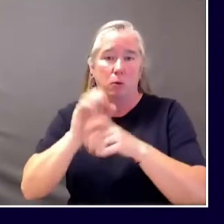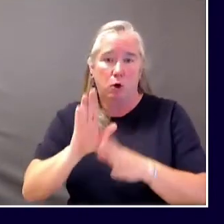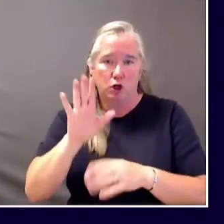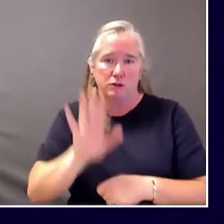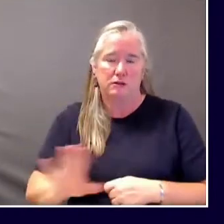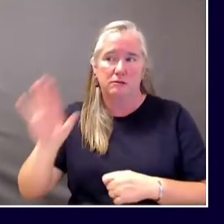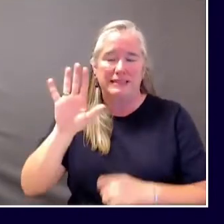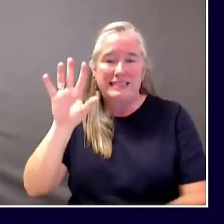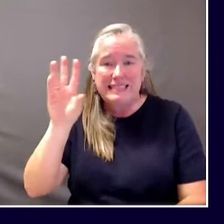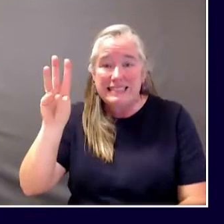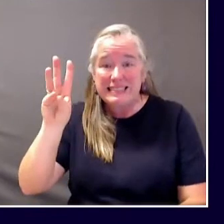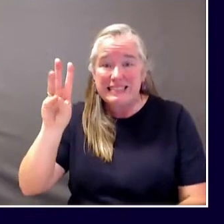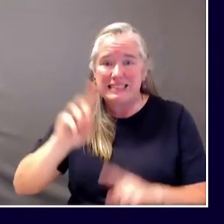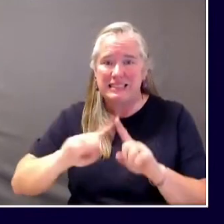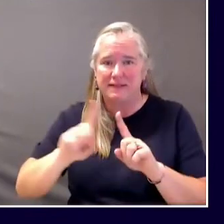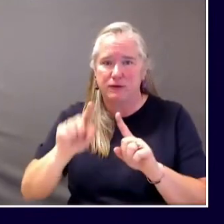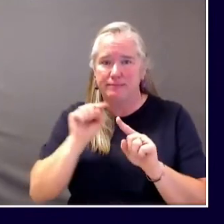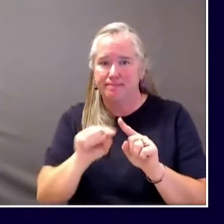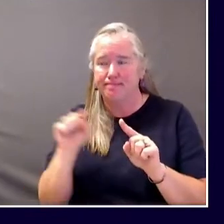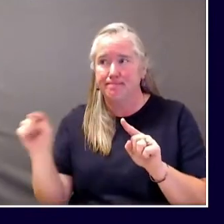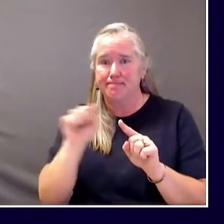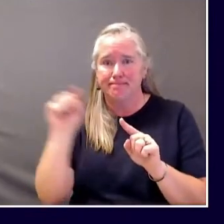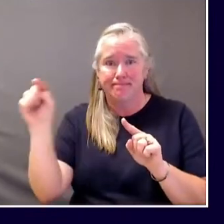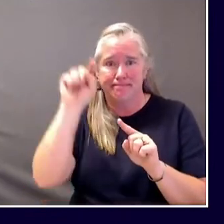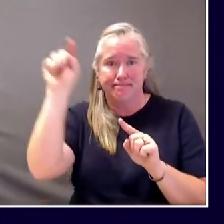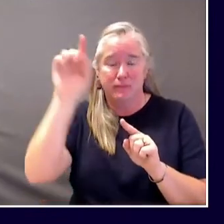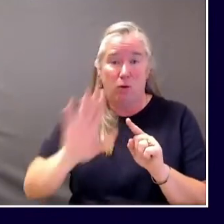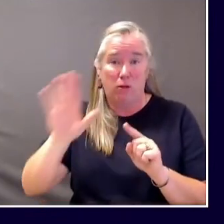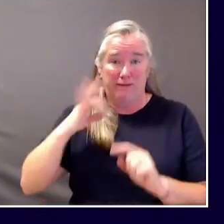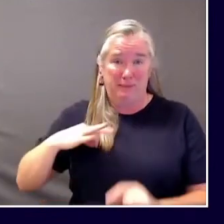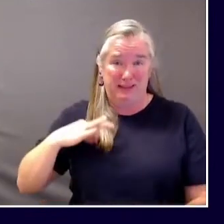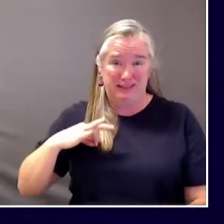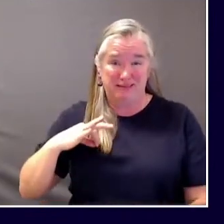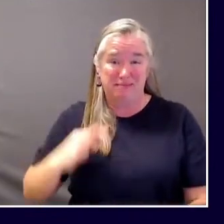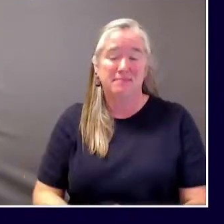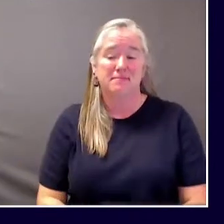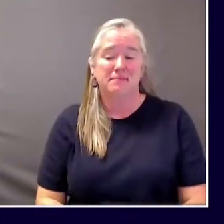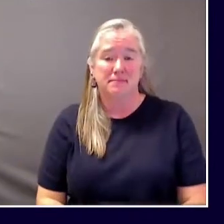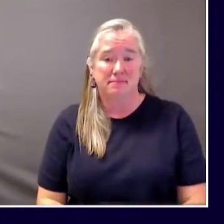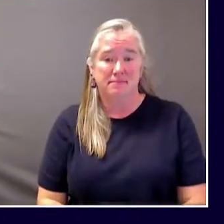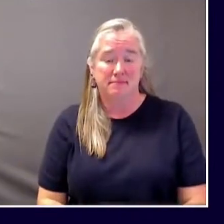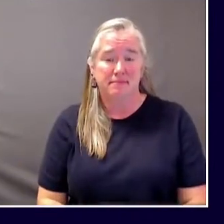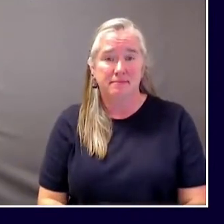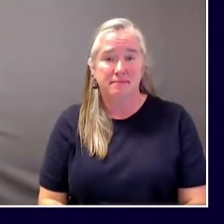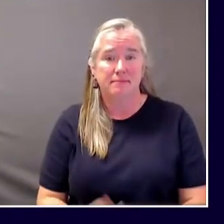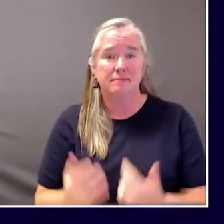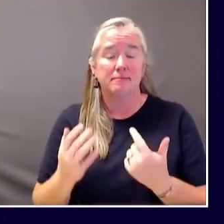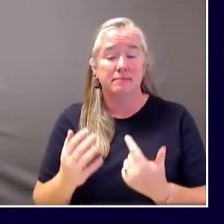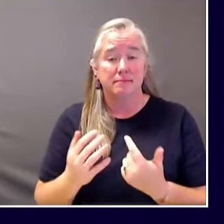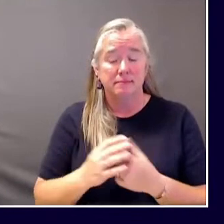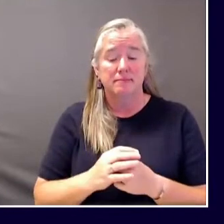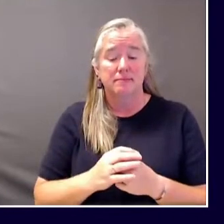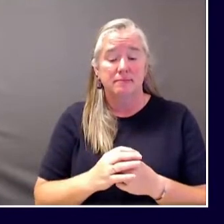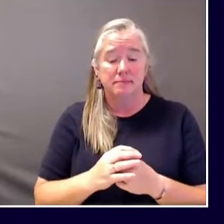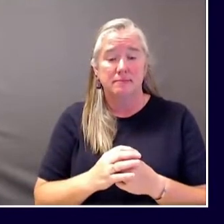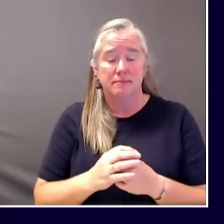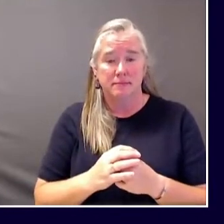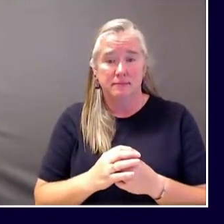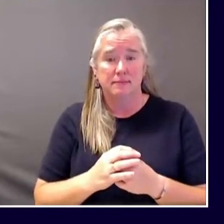six different locations across the state of Maine